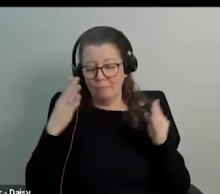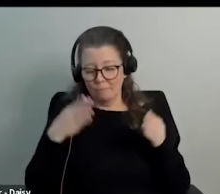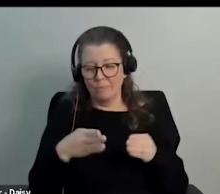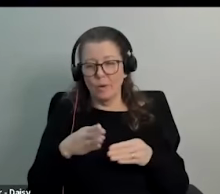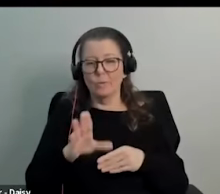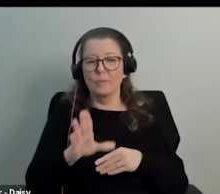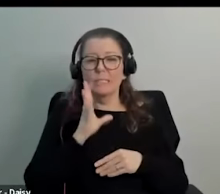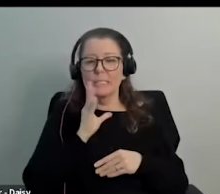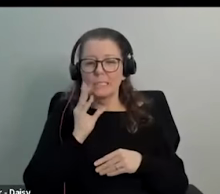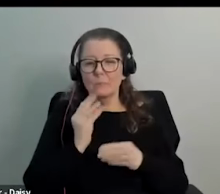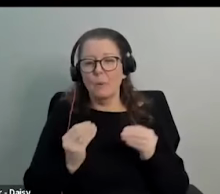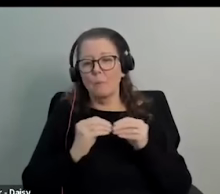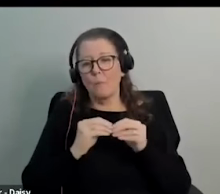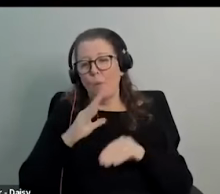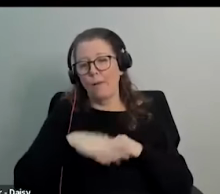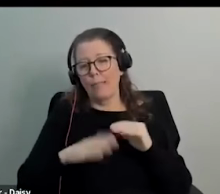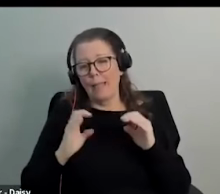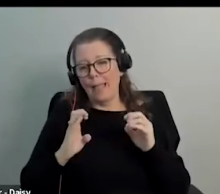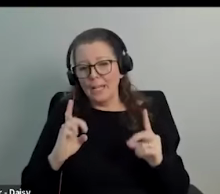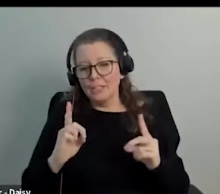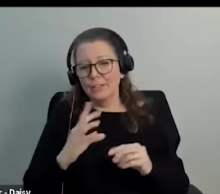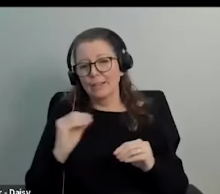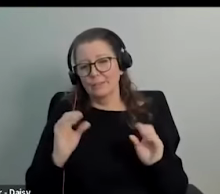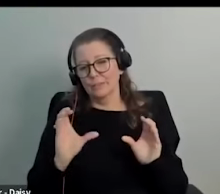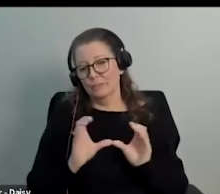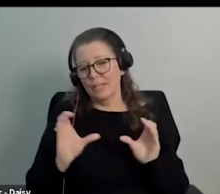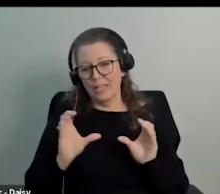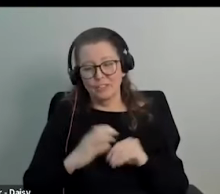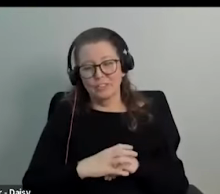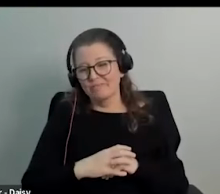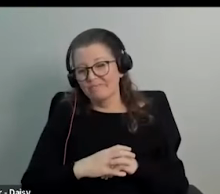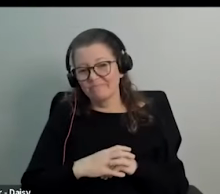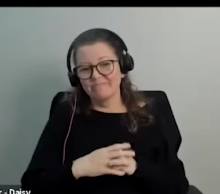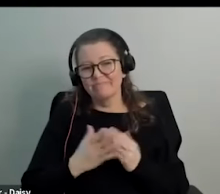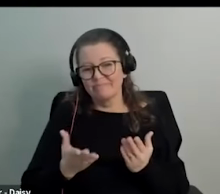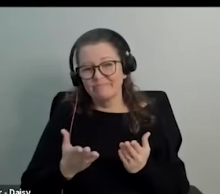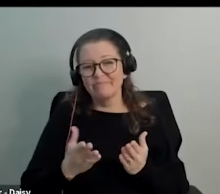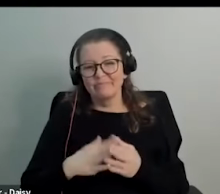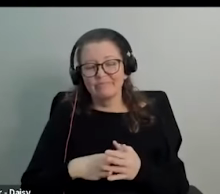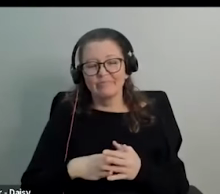or over education every day. So if you come to me, and it's like,